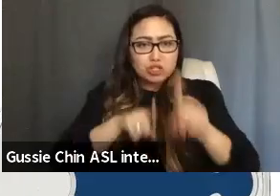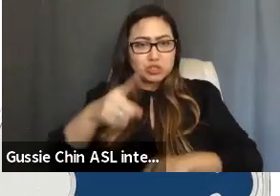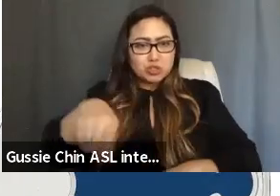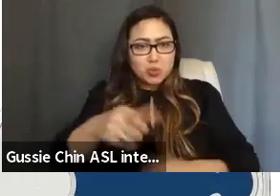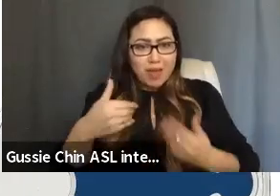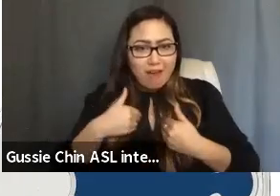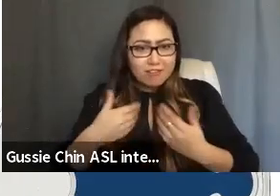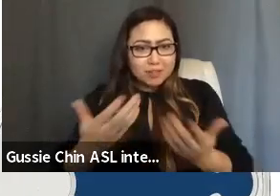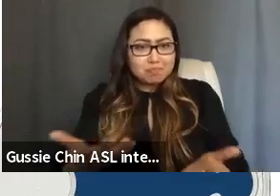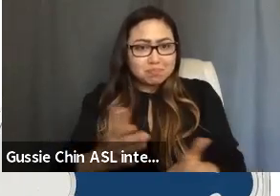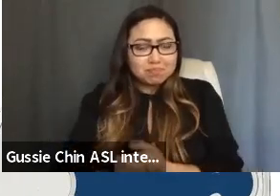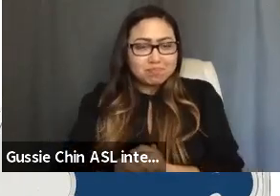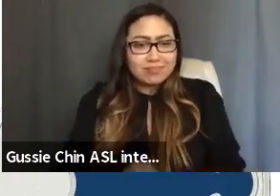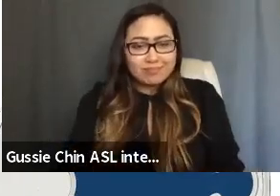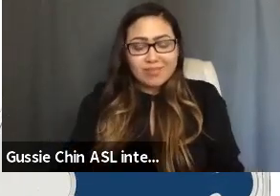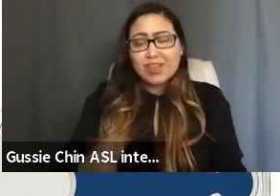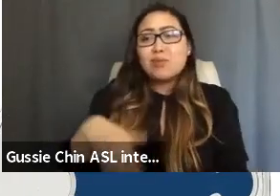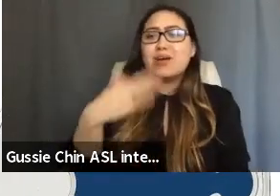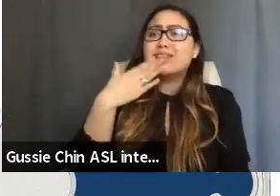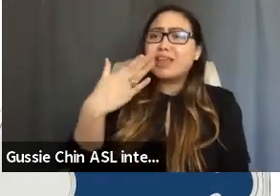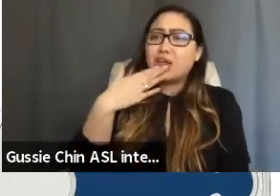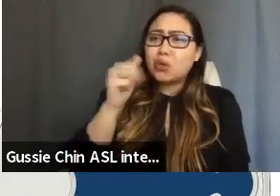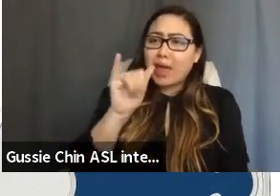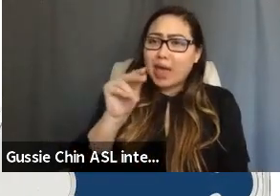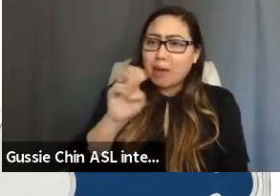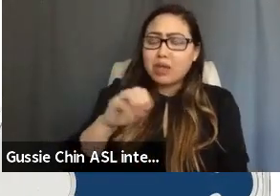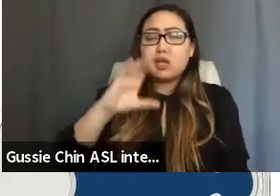All right, thank you so much, Aimee and Charlotte and Sadie. Appreciate